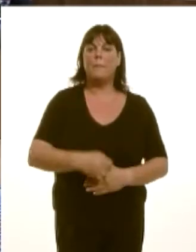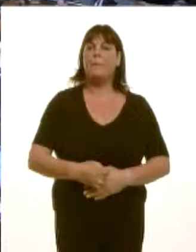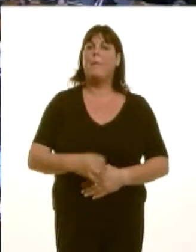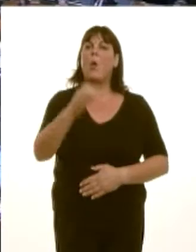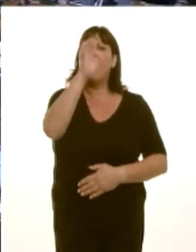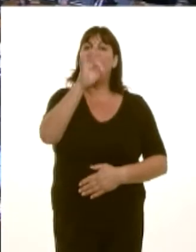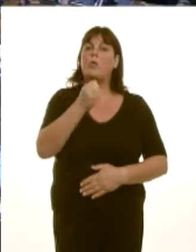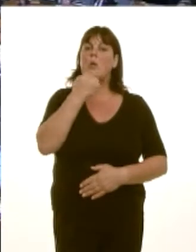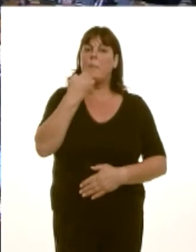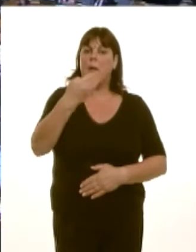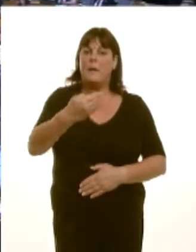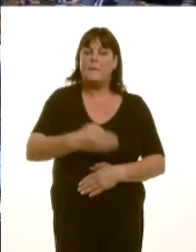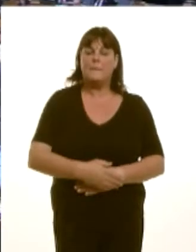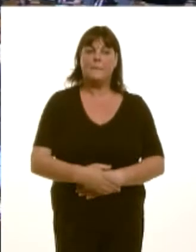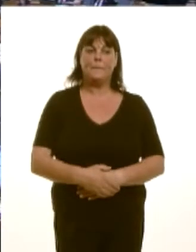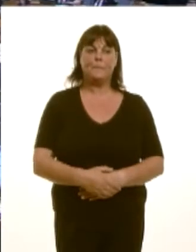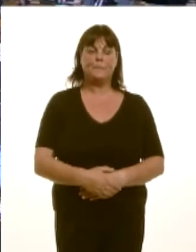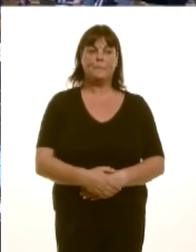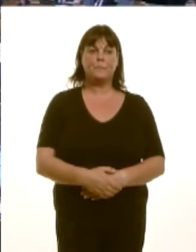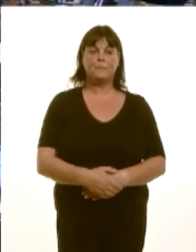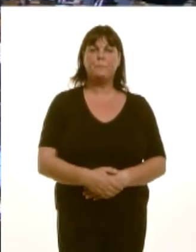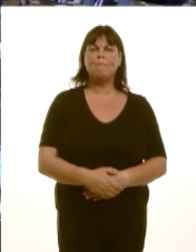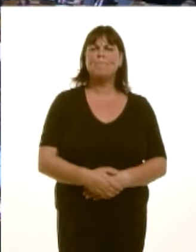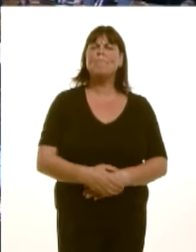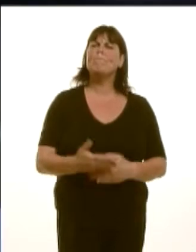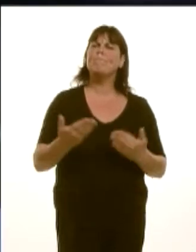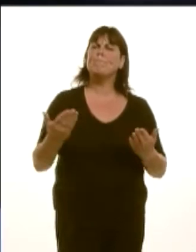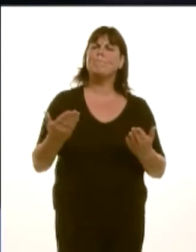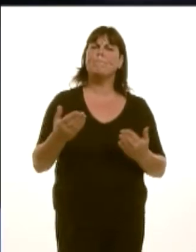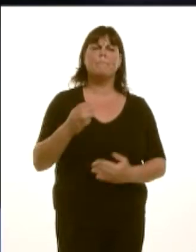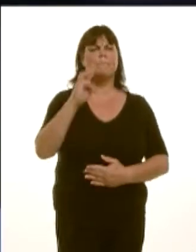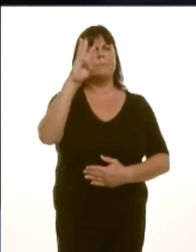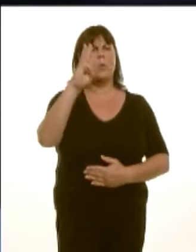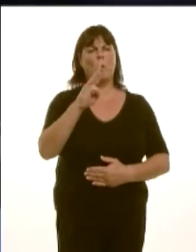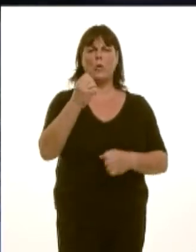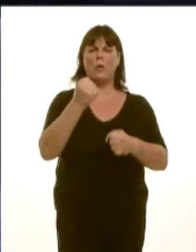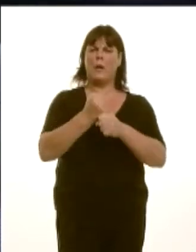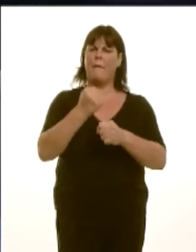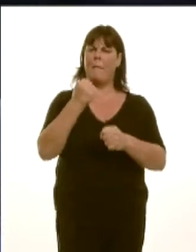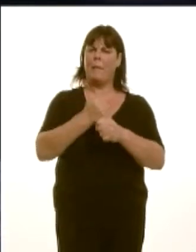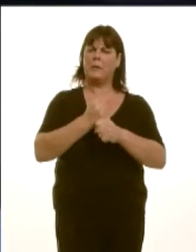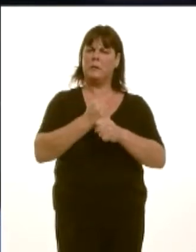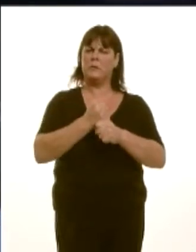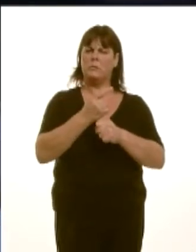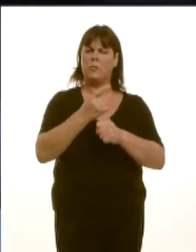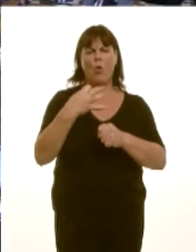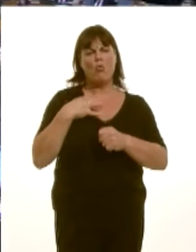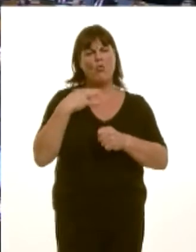Aled Roberts: 9. How does the Welsh Government ensure that Welsh interests are fully represented in UK-wide and international bodies?